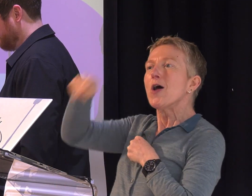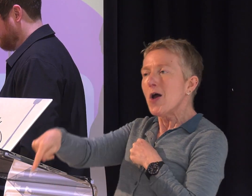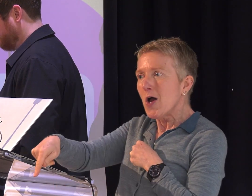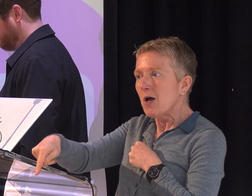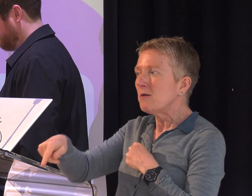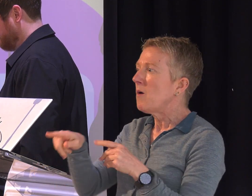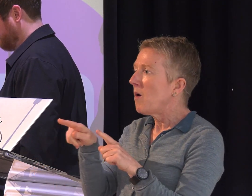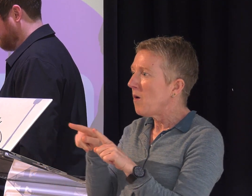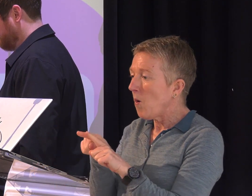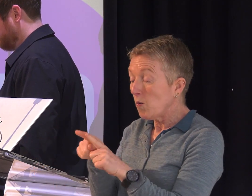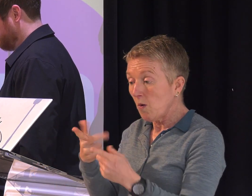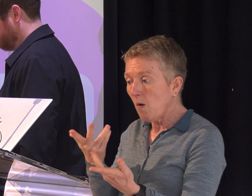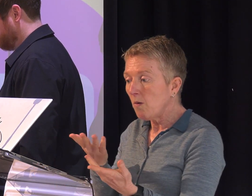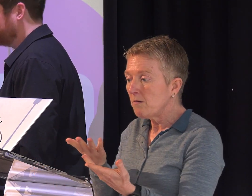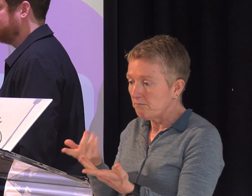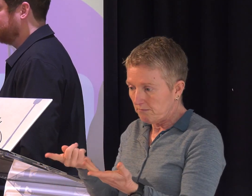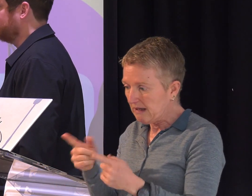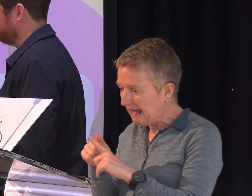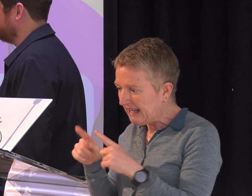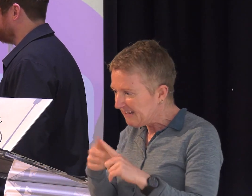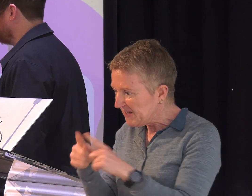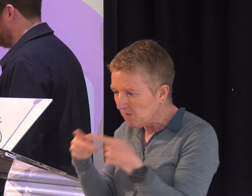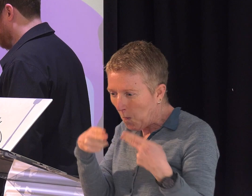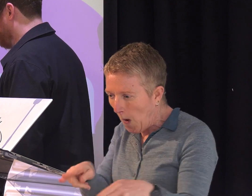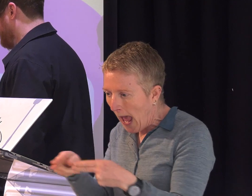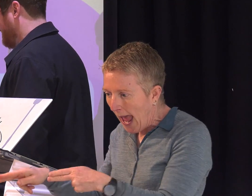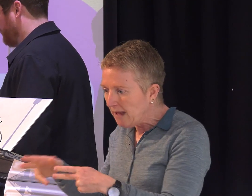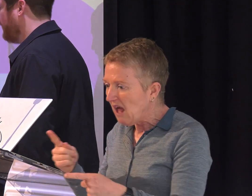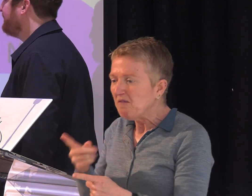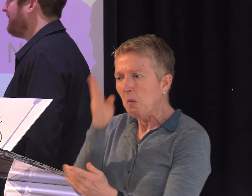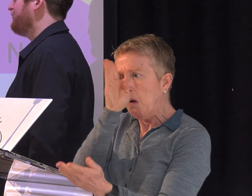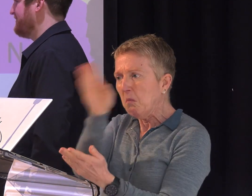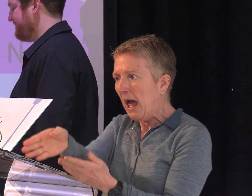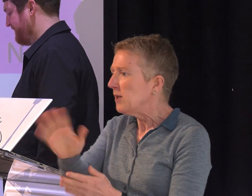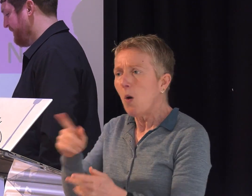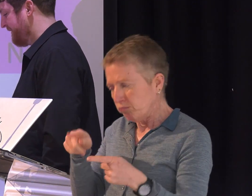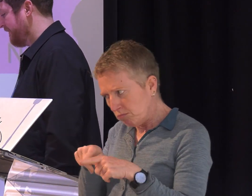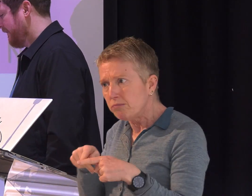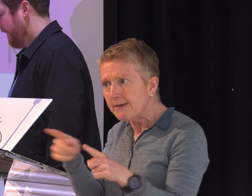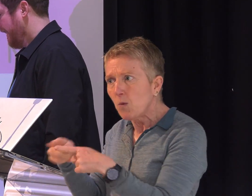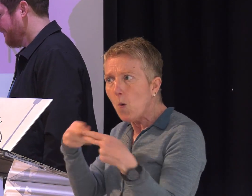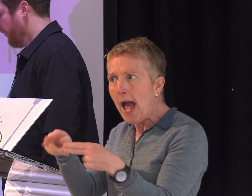in their answers instead of sticking to one single solution. Brilliant. And one final question for you, Ben.